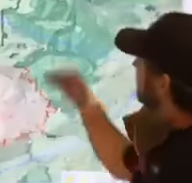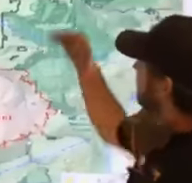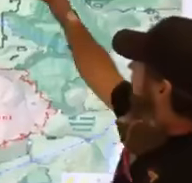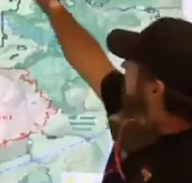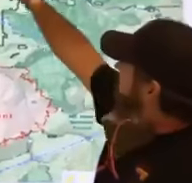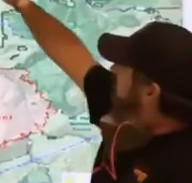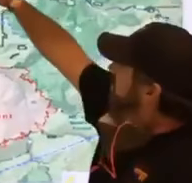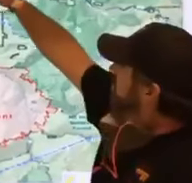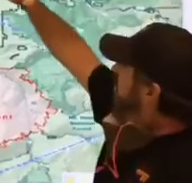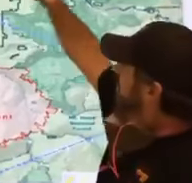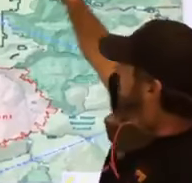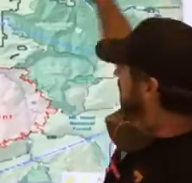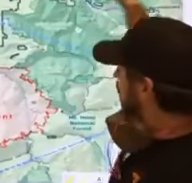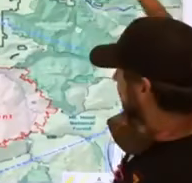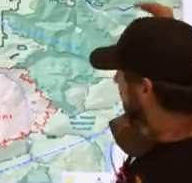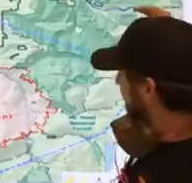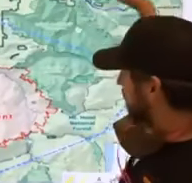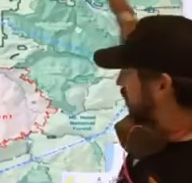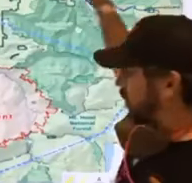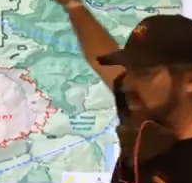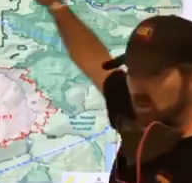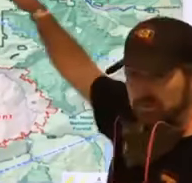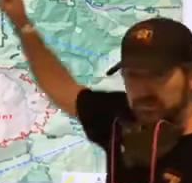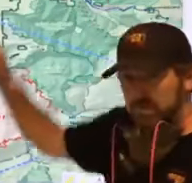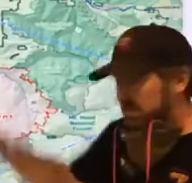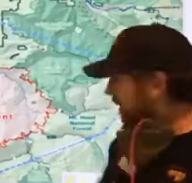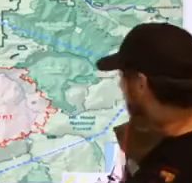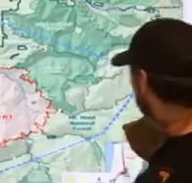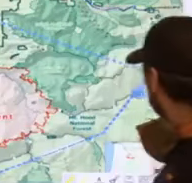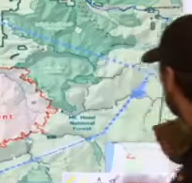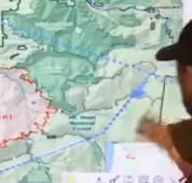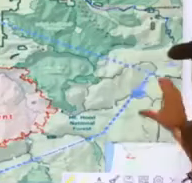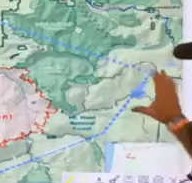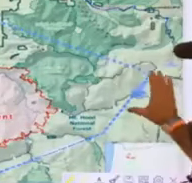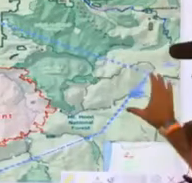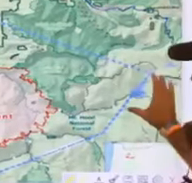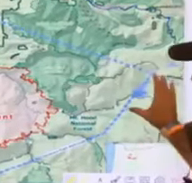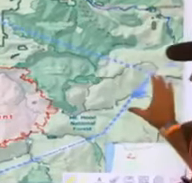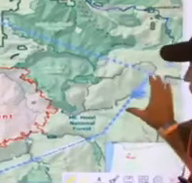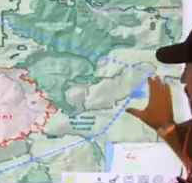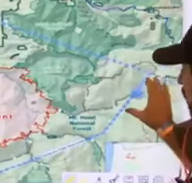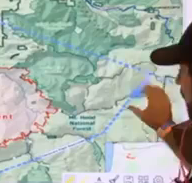in addition we got the 26 corridor and then of course got Timothy lake over